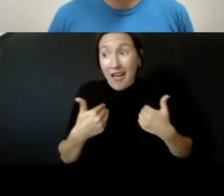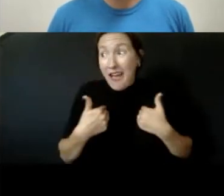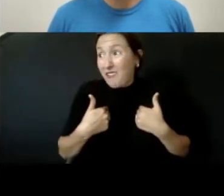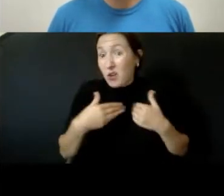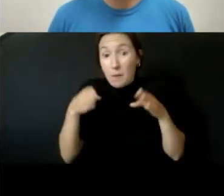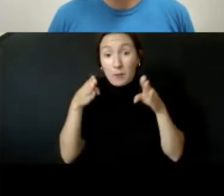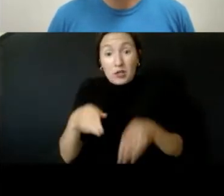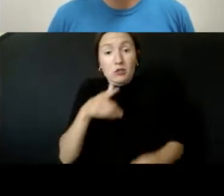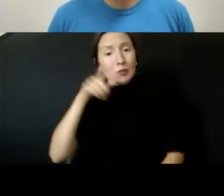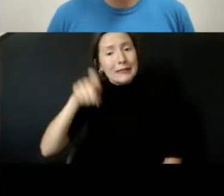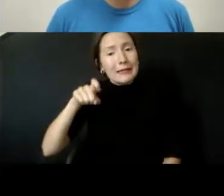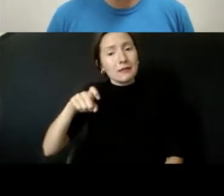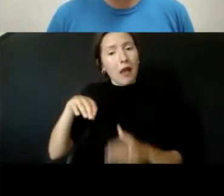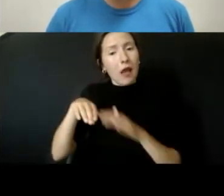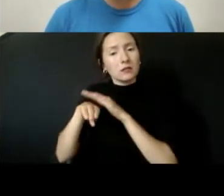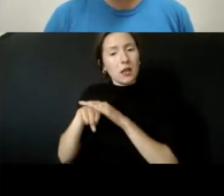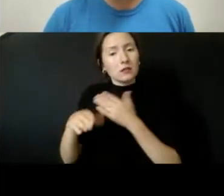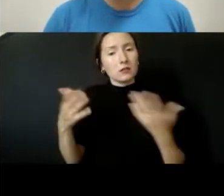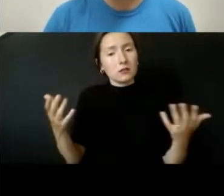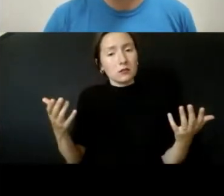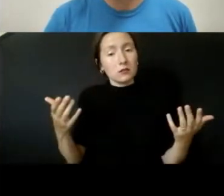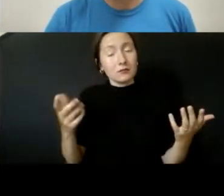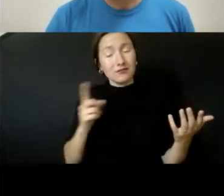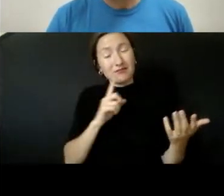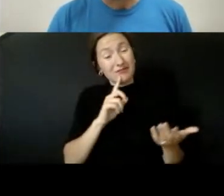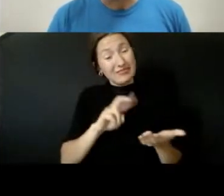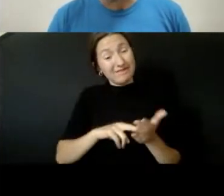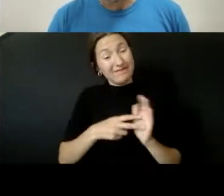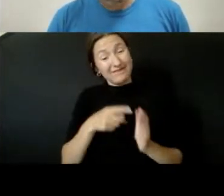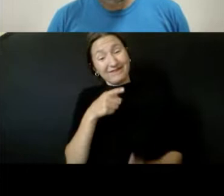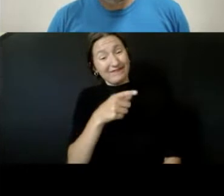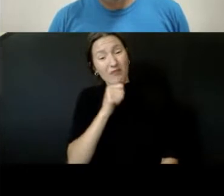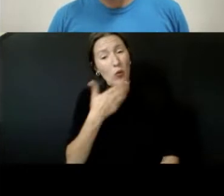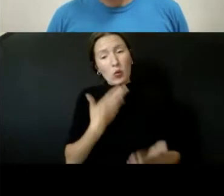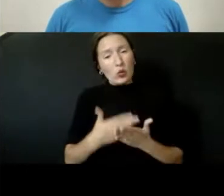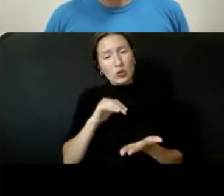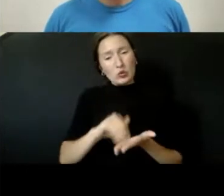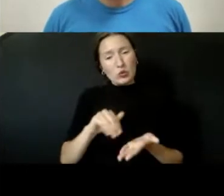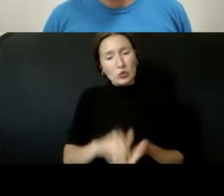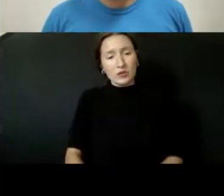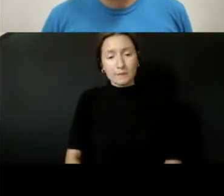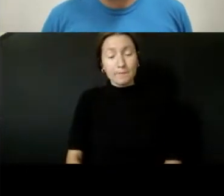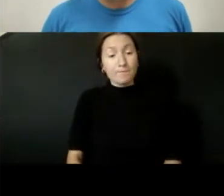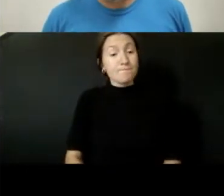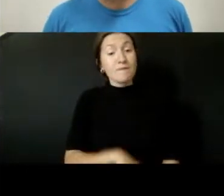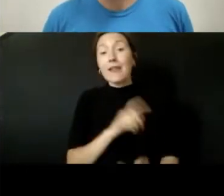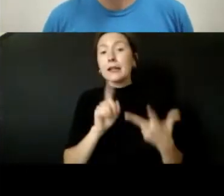excuse it never should have been won in the first place we're gonna have to charge extra for that um